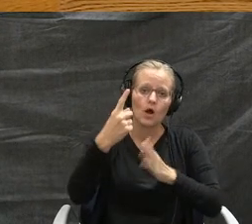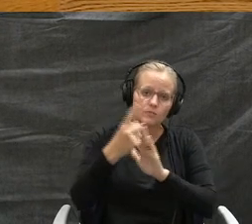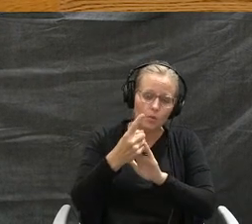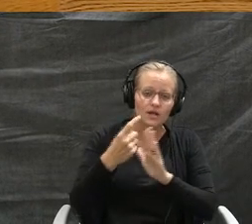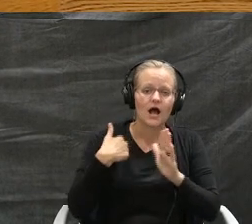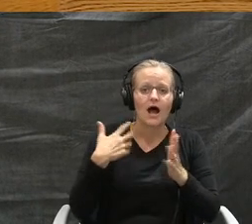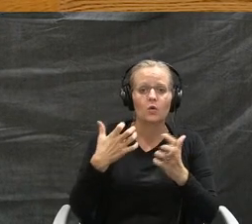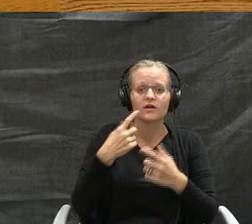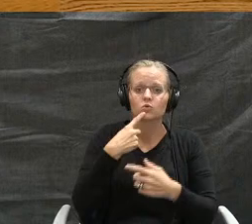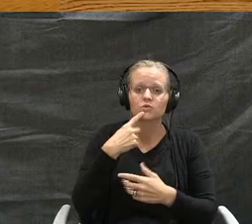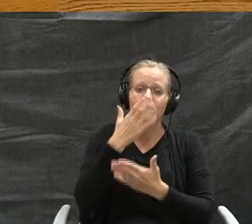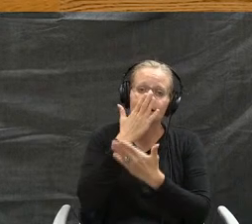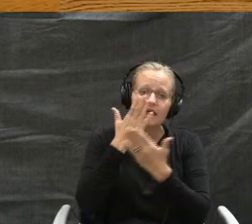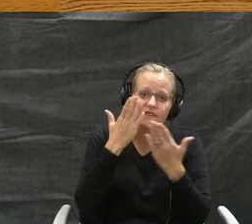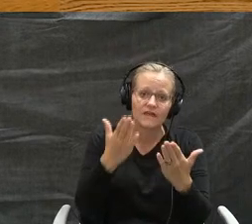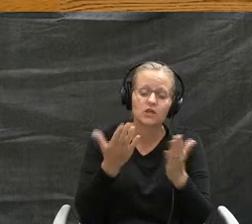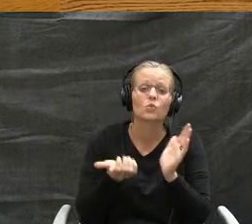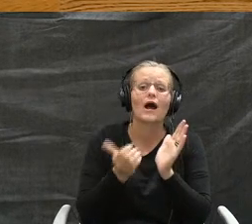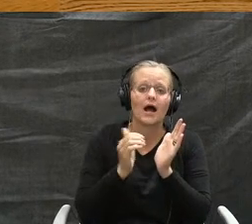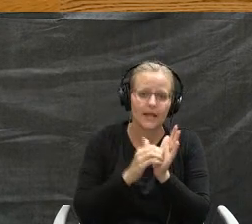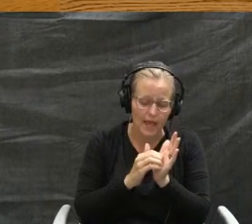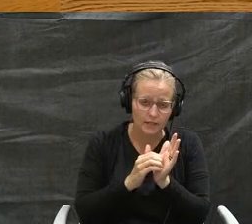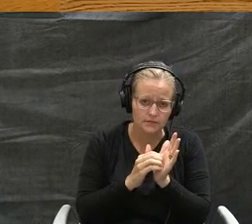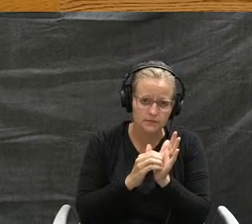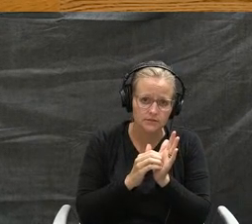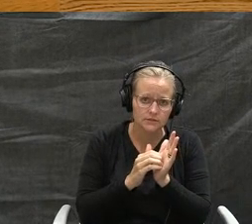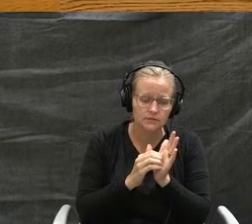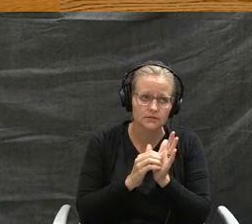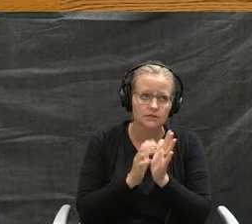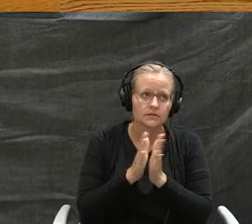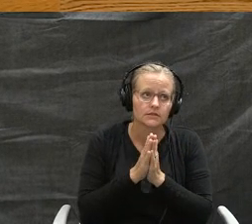thank you one more time. Sorry to interrupt here, it's getting